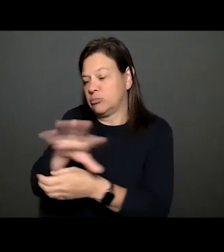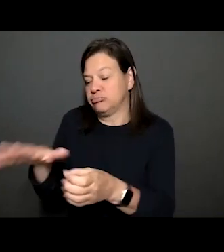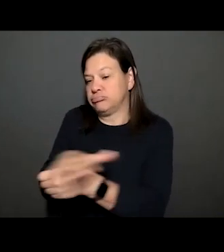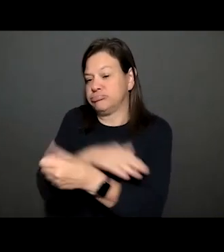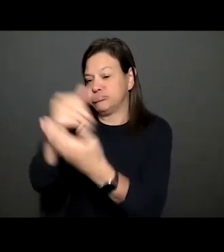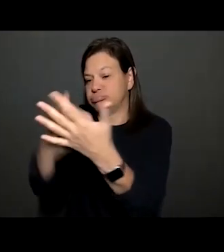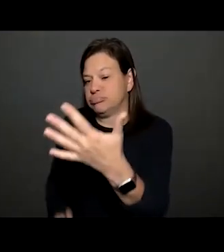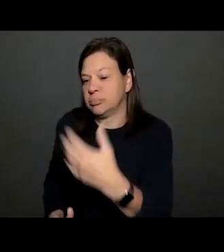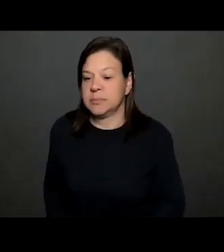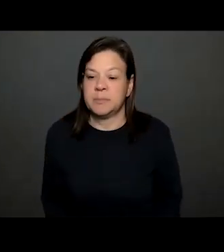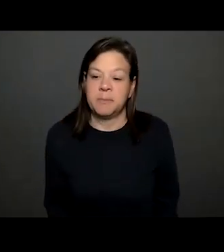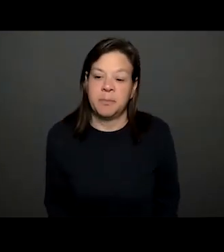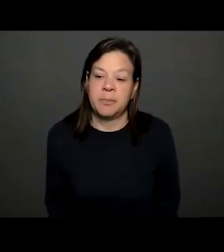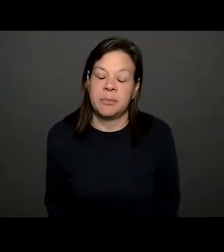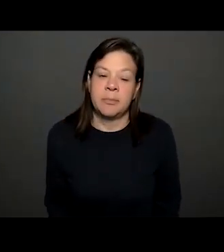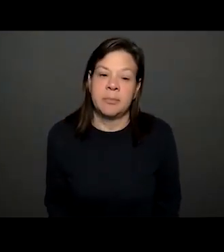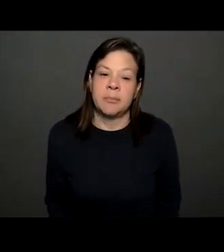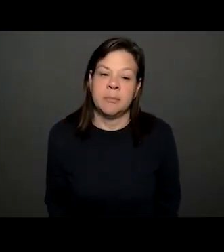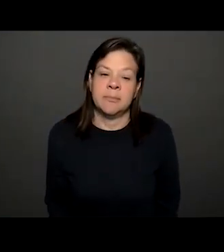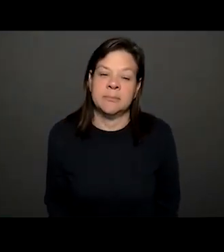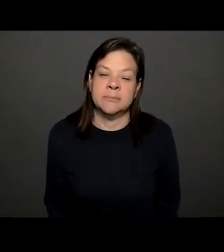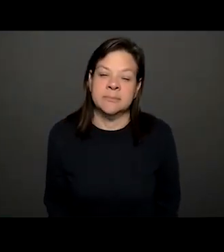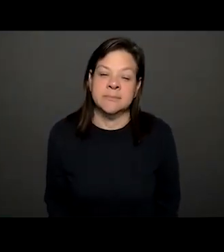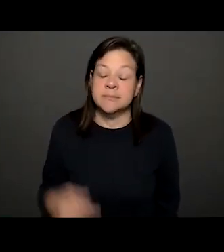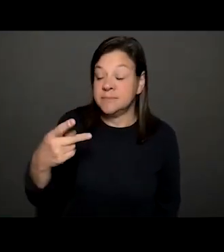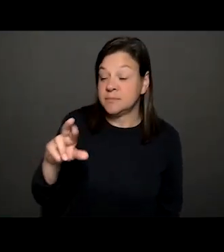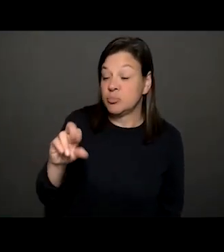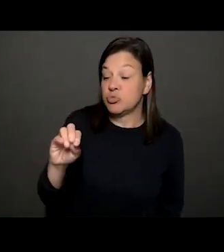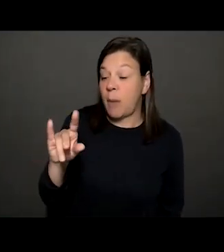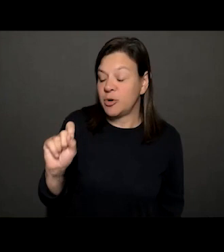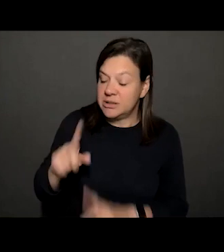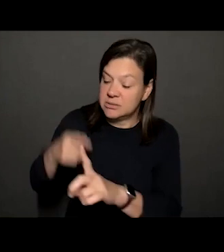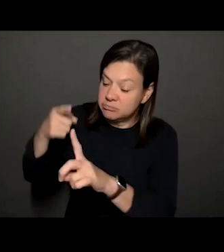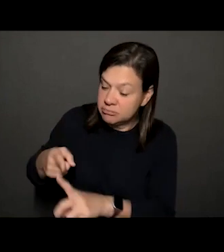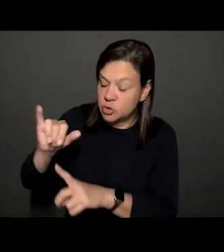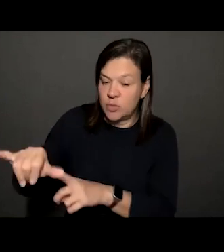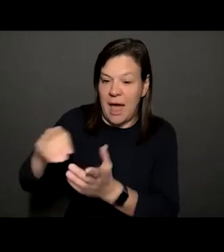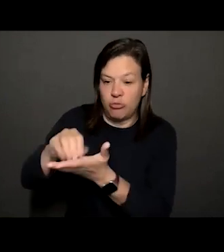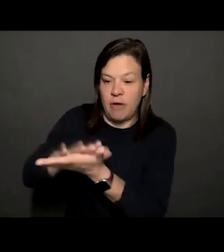AND THEN THE PROPERTIES DEFINED FOR THAT SPECIFIC RECORD. IF TALKING ABOUT A CONTACT, TALKING ABOUT THE E-MAIL